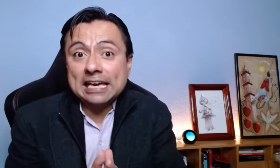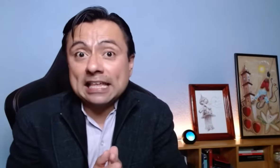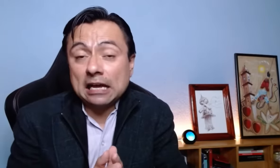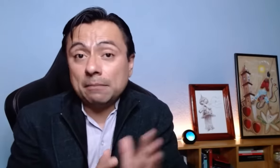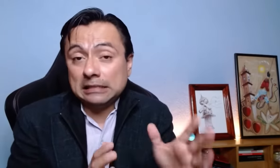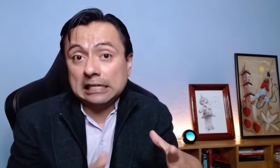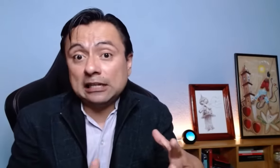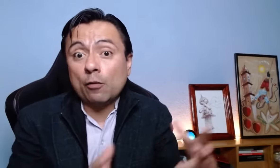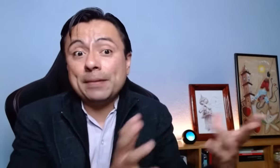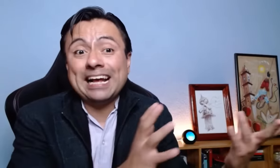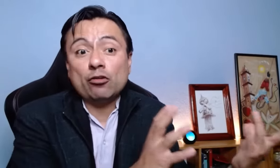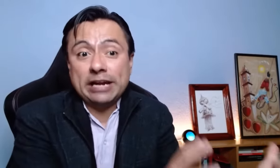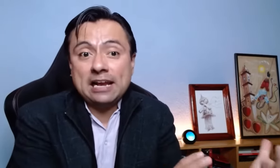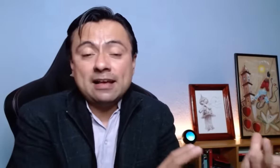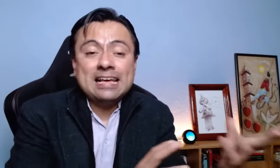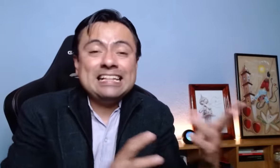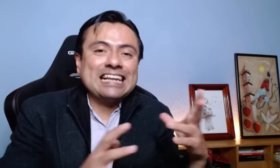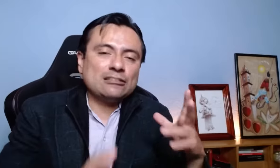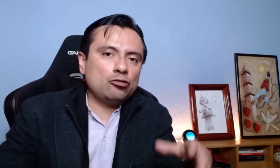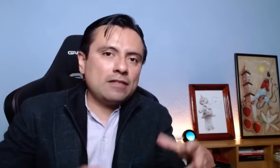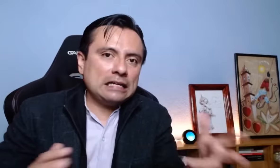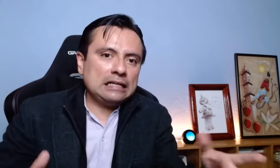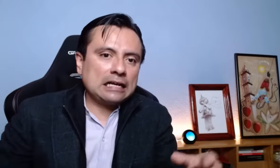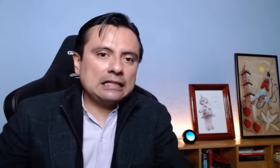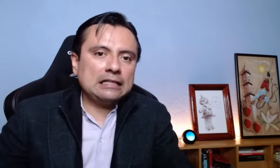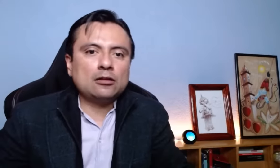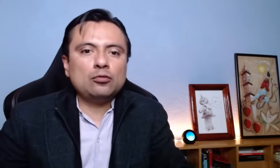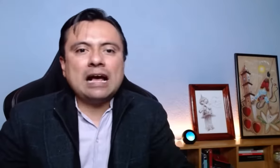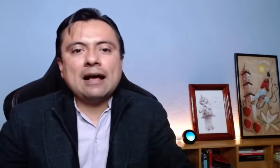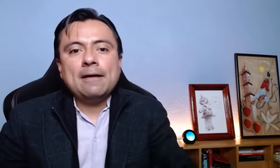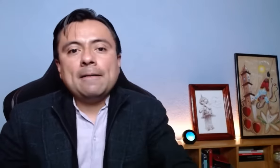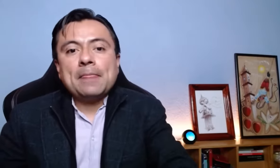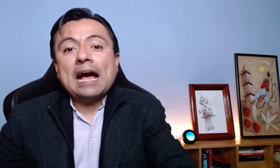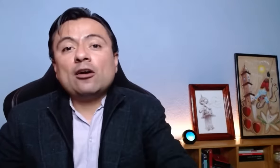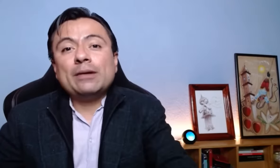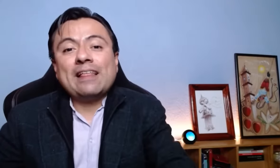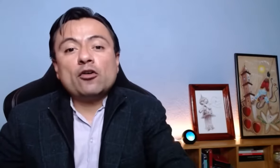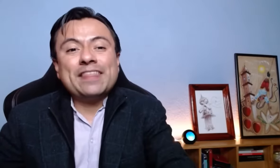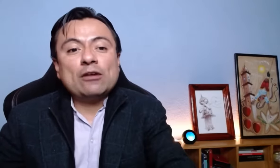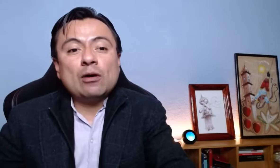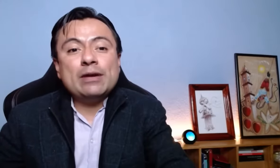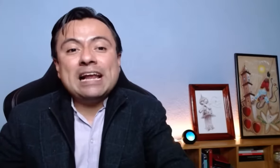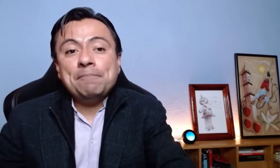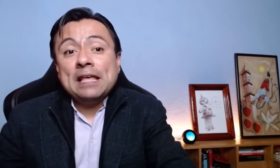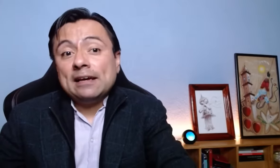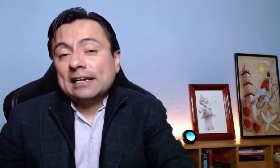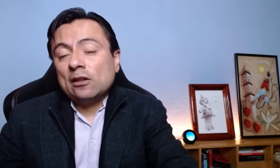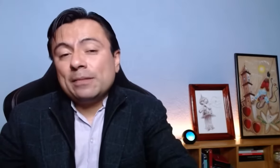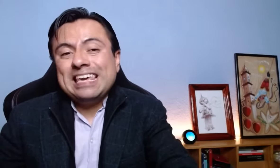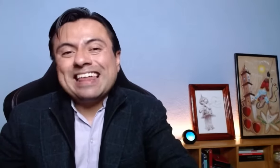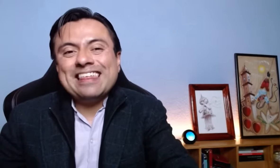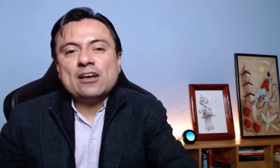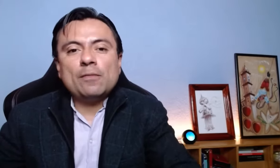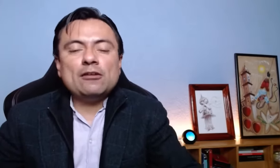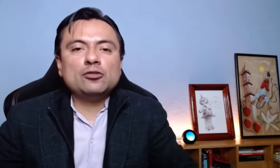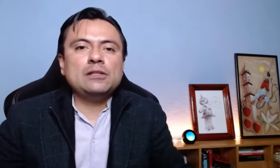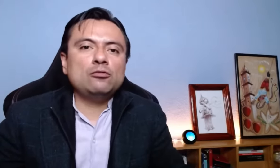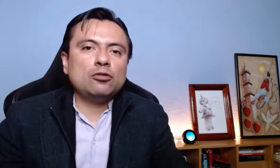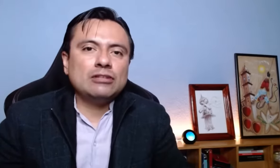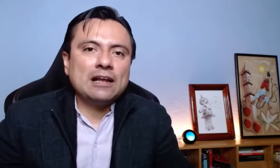before breaking up with brunette and that he president broke up with him after not giving him the candidacy for governor of Coahuila